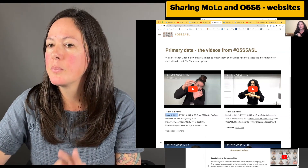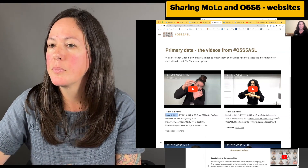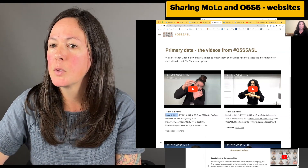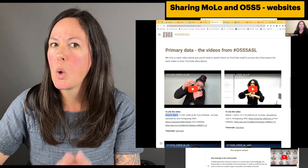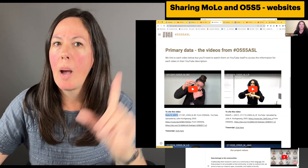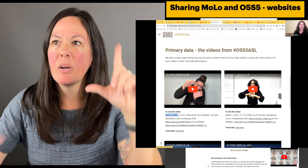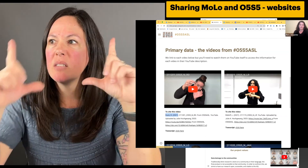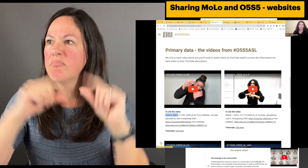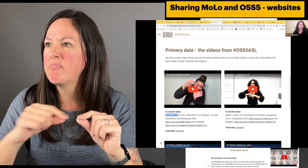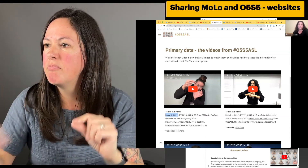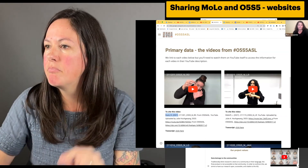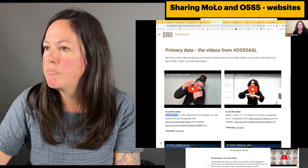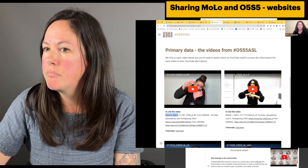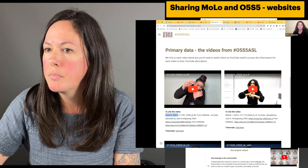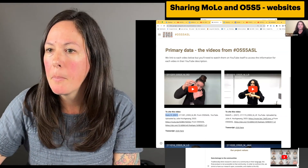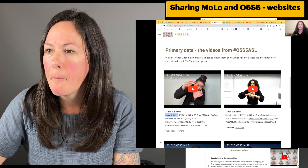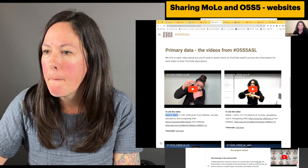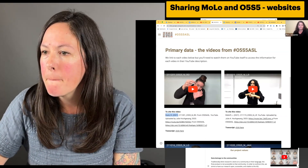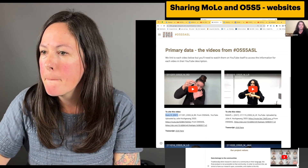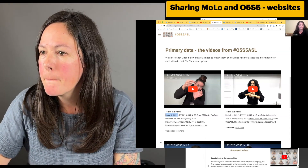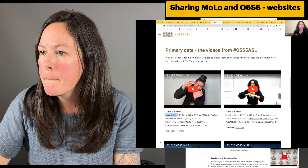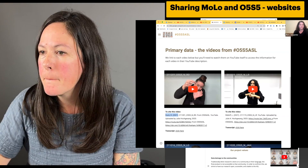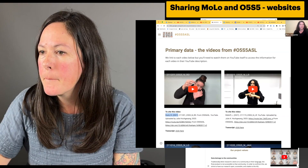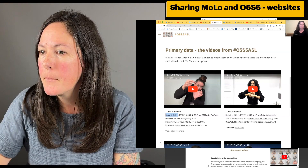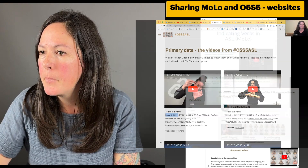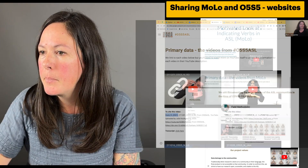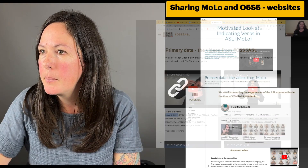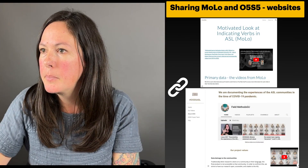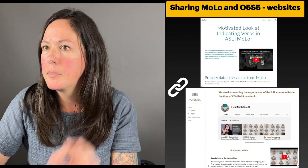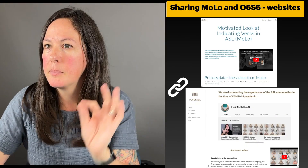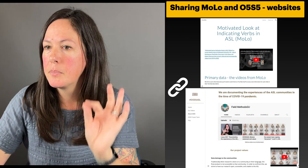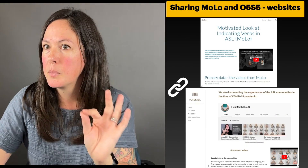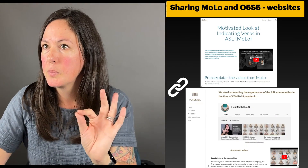the data providers I'm going to close that